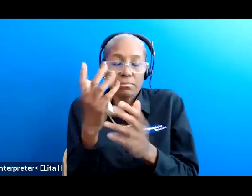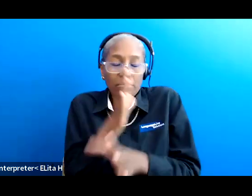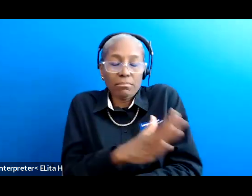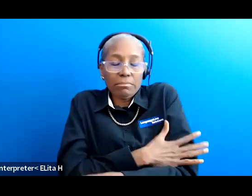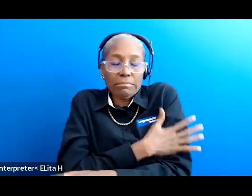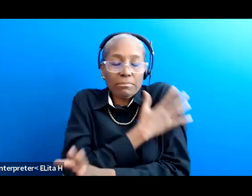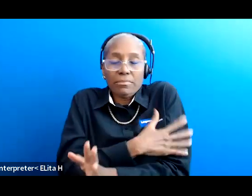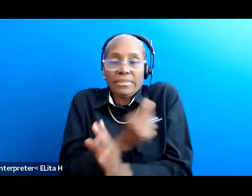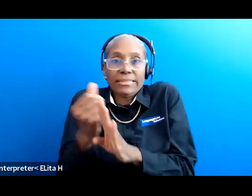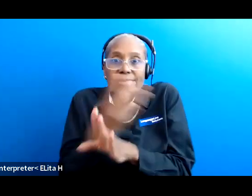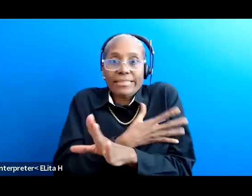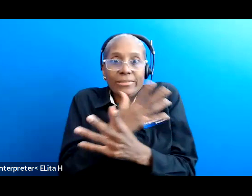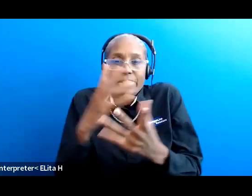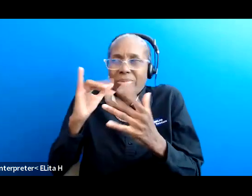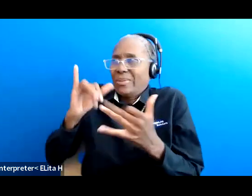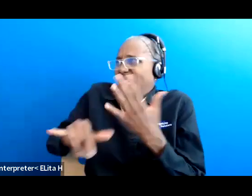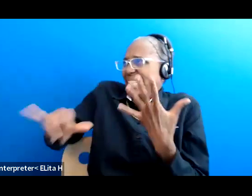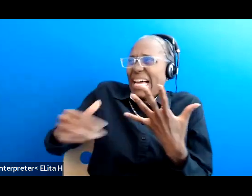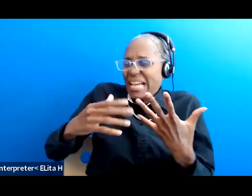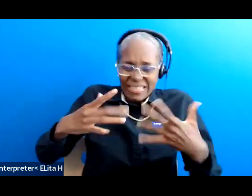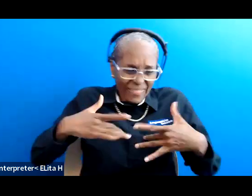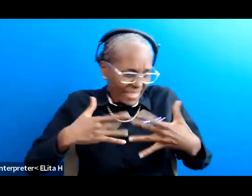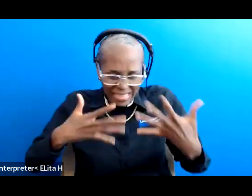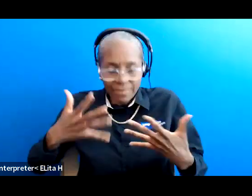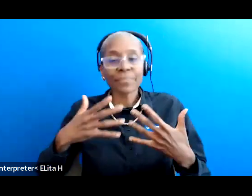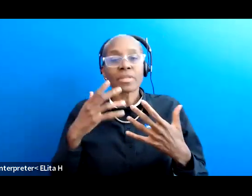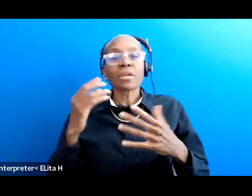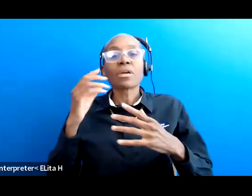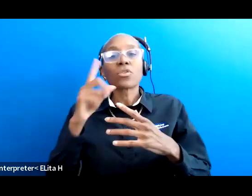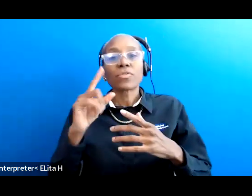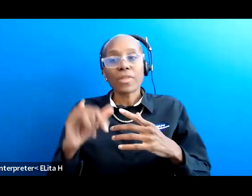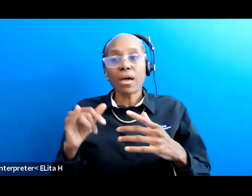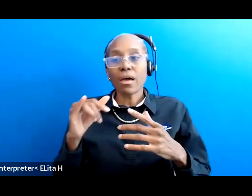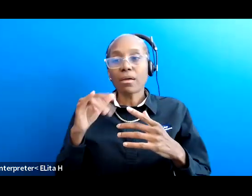So there's all kinds of causes that can happen to that, but that is the first thing to tell somebody.